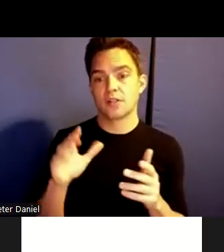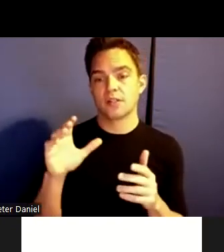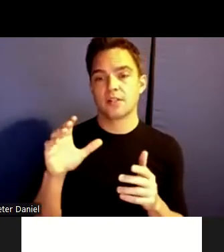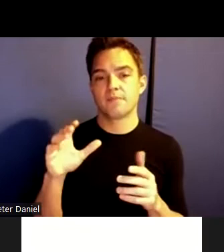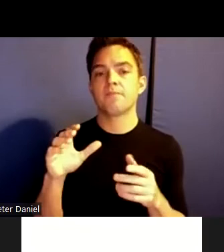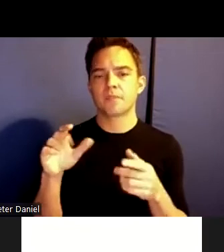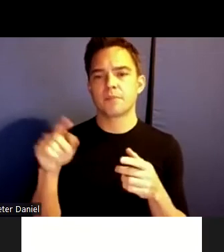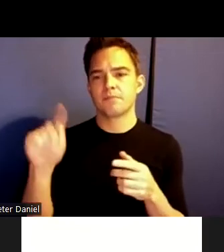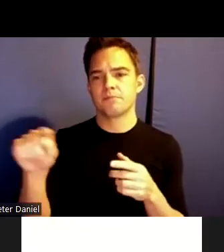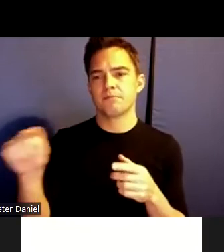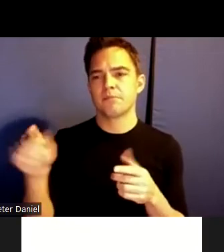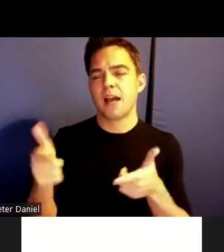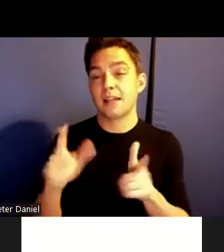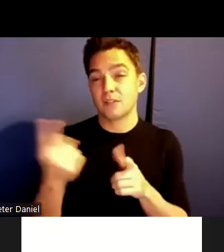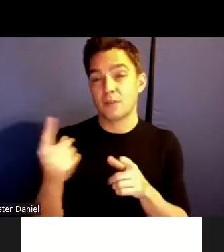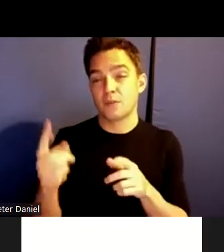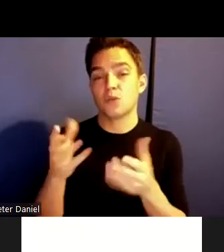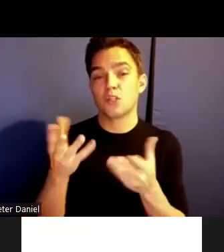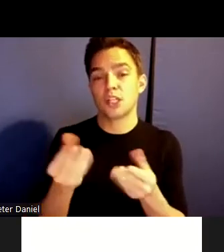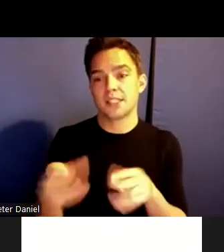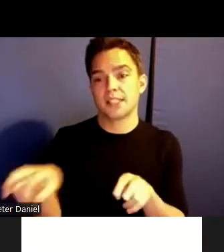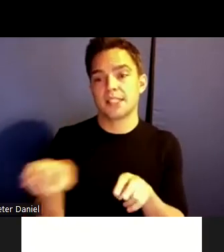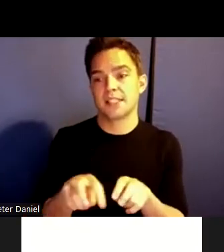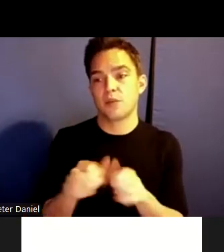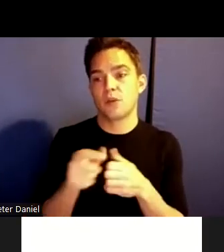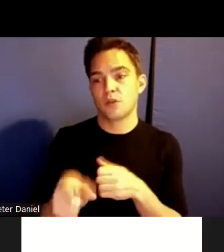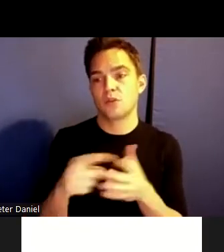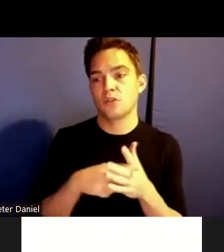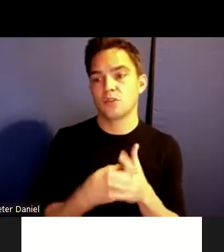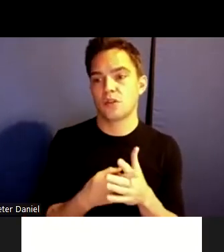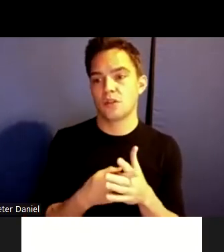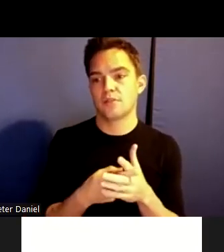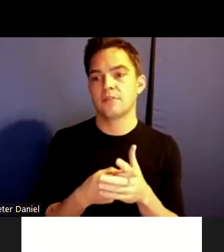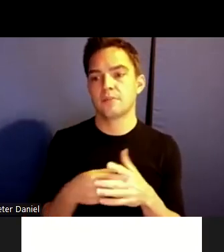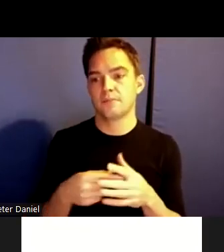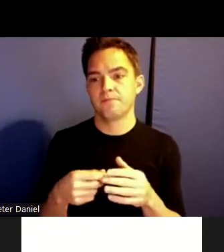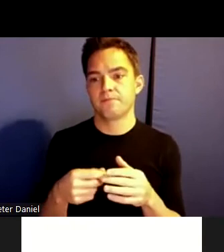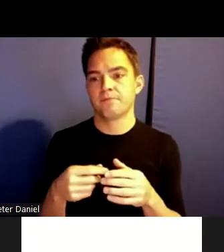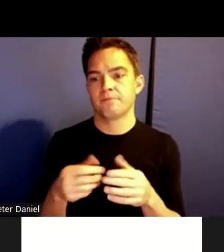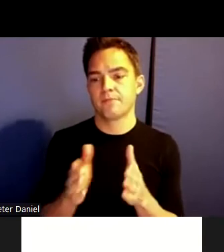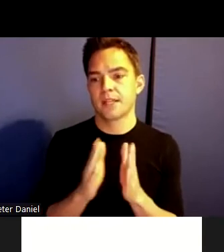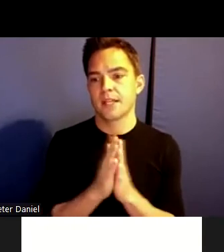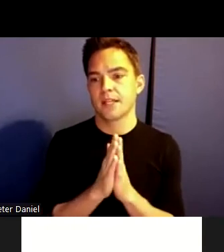to, to gently sit with you. To start out by well just start out by asking some basic questions